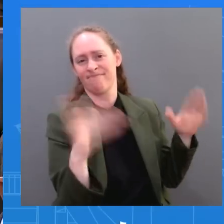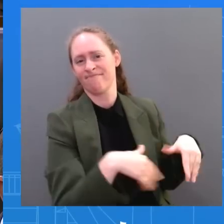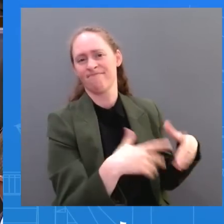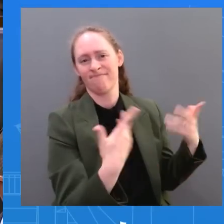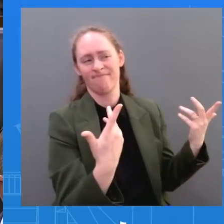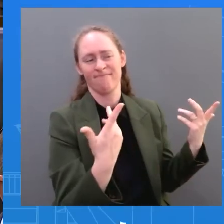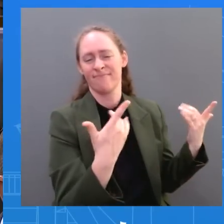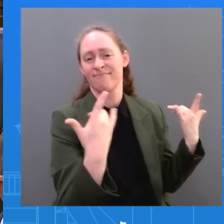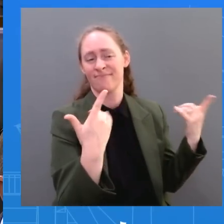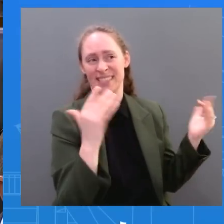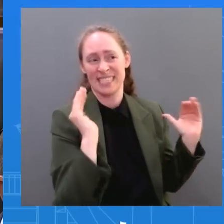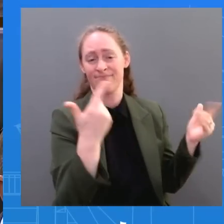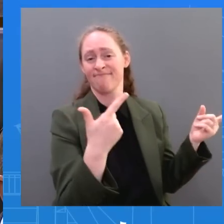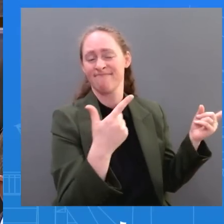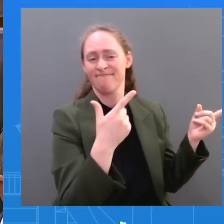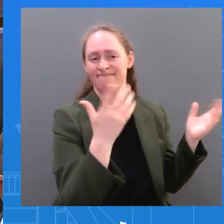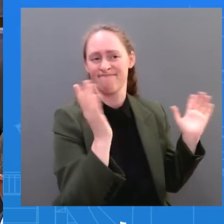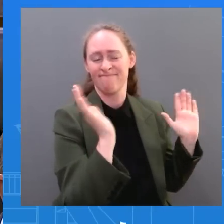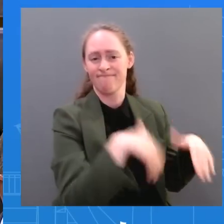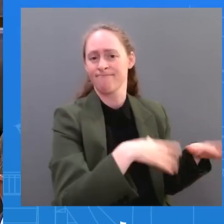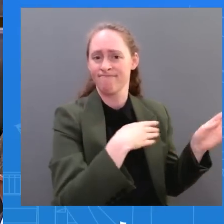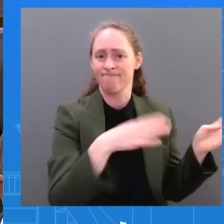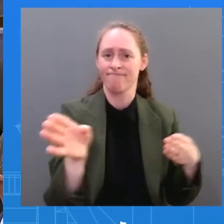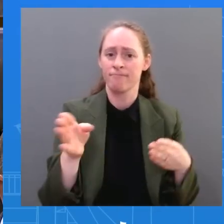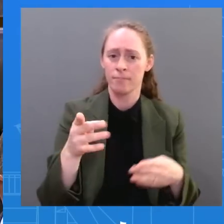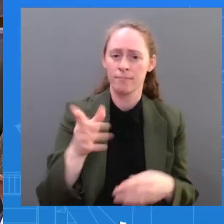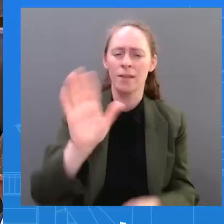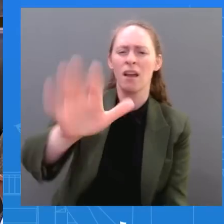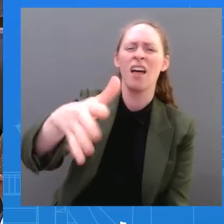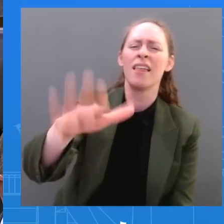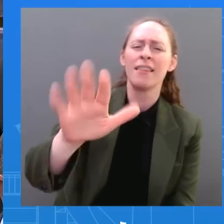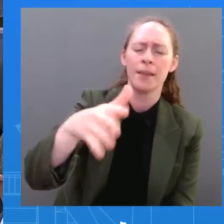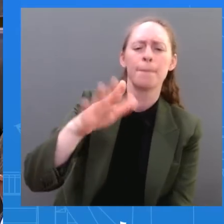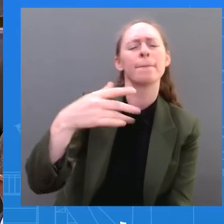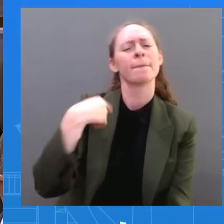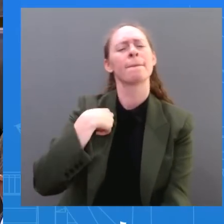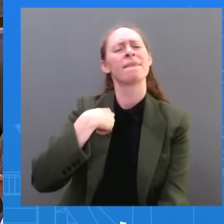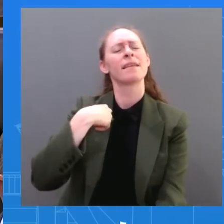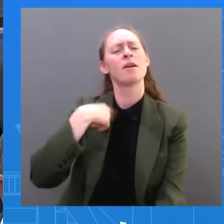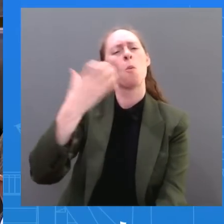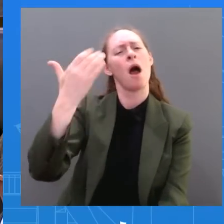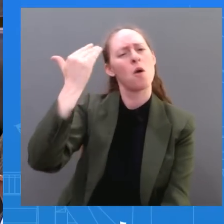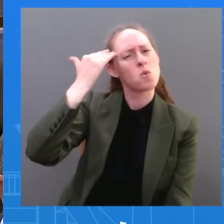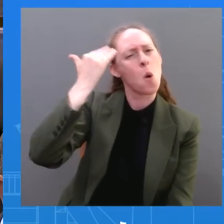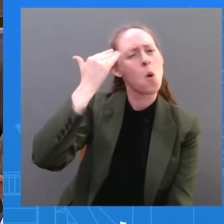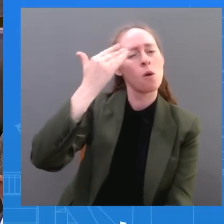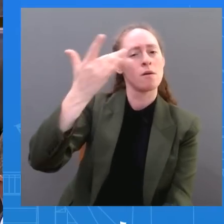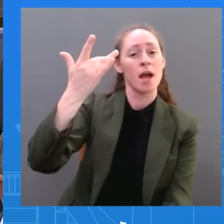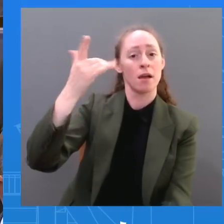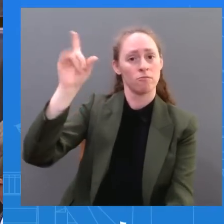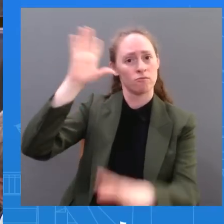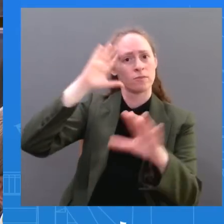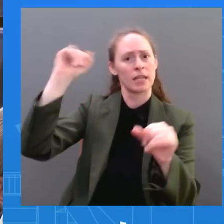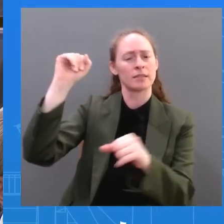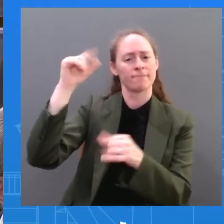he urged Americans to go to the polls and vote. But he didn't specifically say Congress needs to act. Ms. Jean-Pierre: Act on? Is there something in particular?